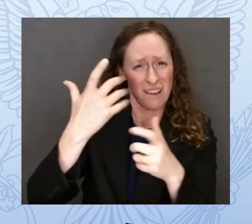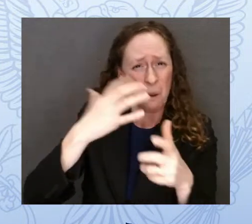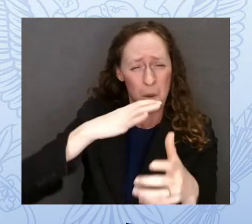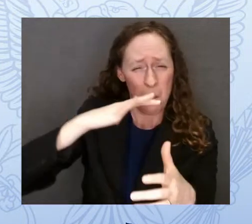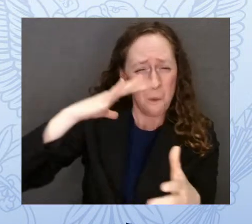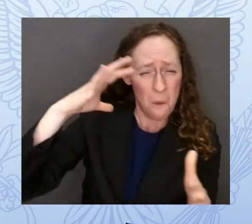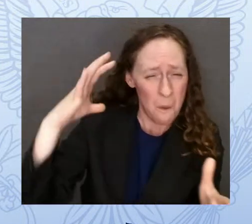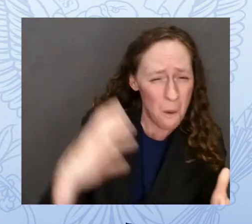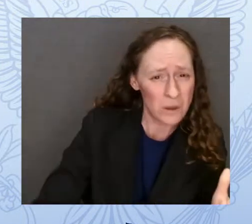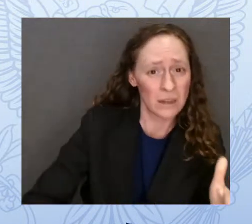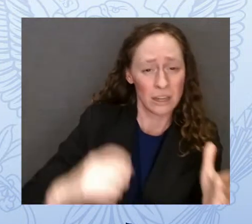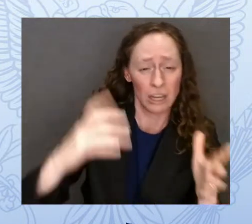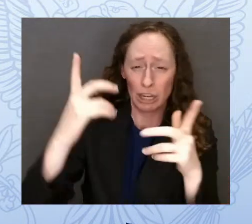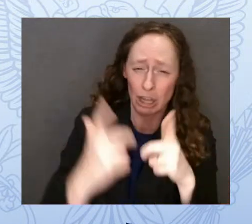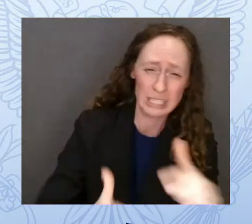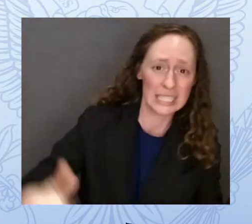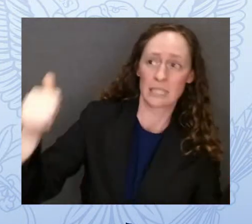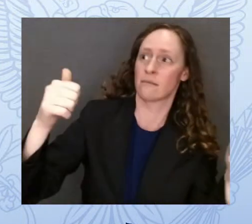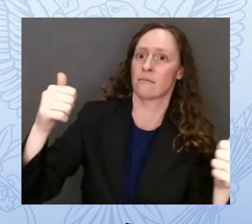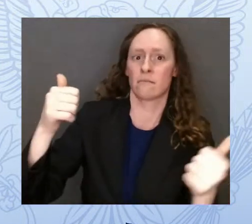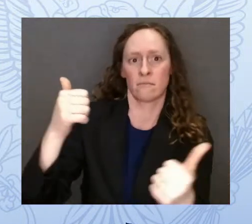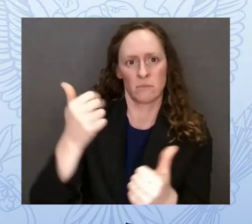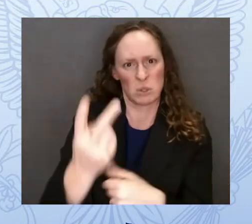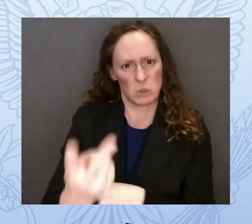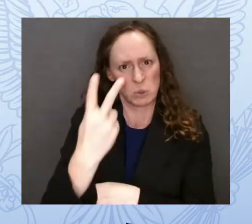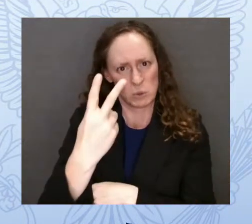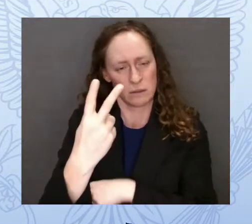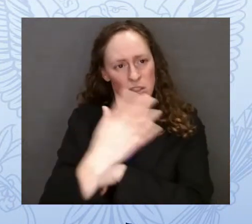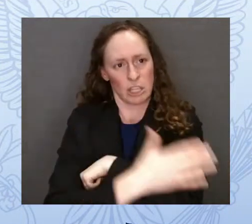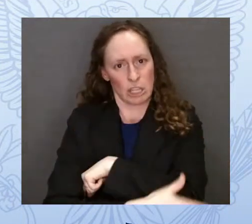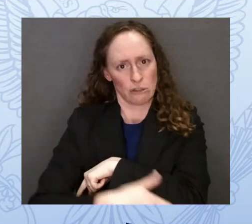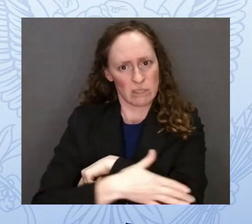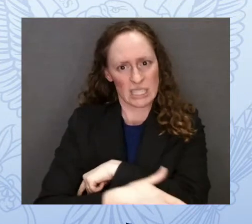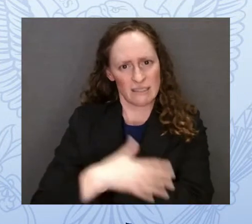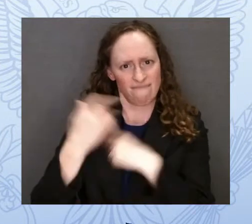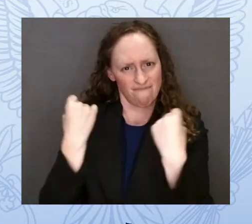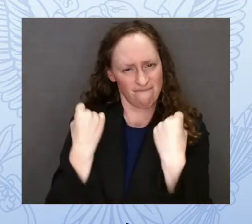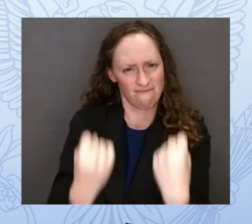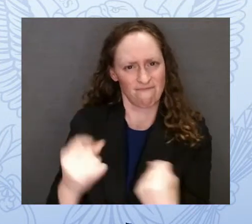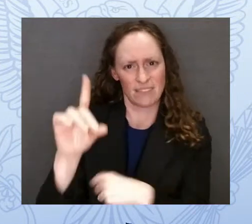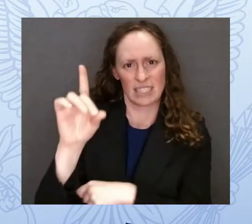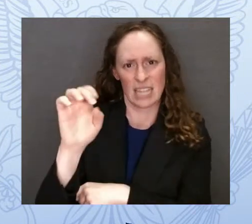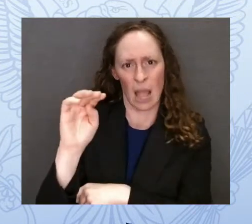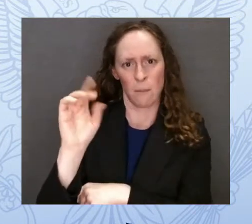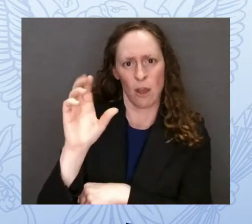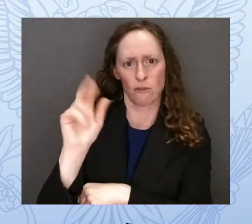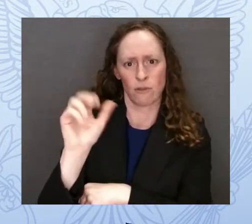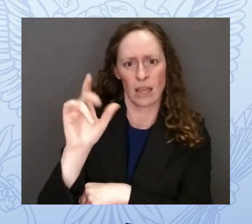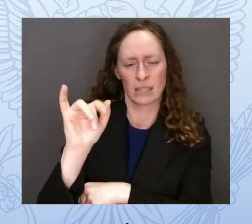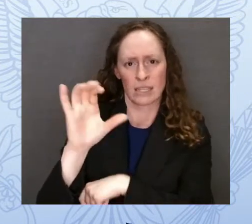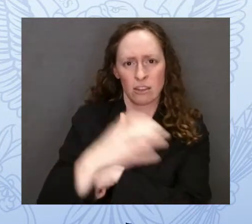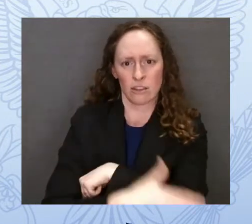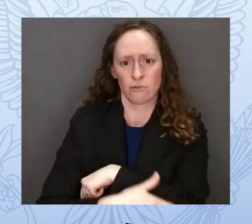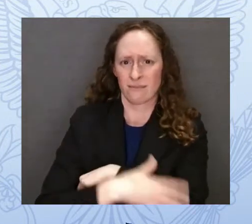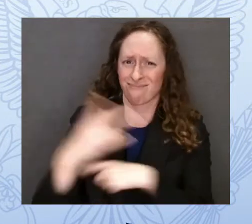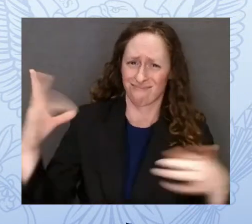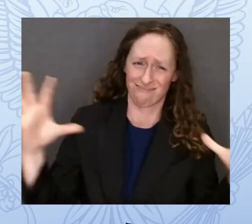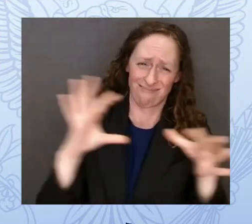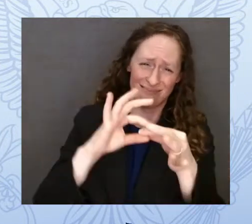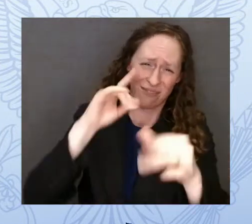the U.S.-India partnership is deep and expansive as we jointly tackle global challenges.